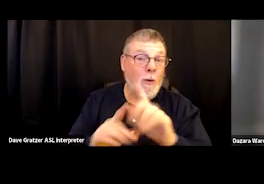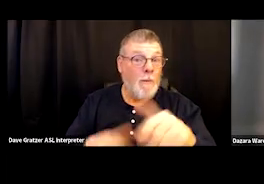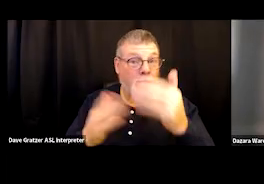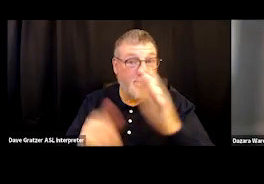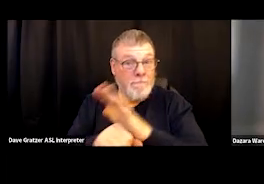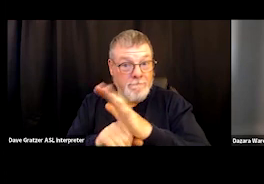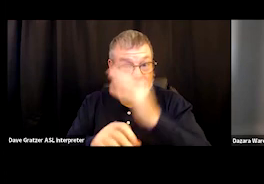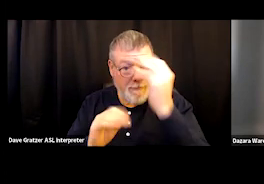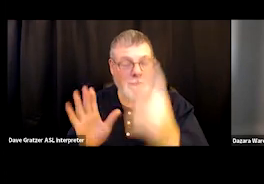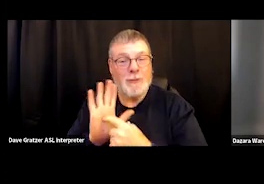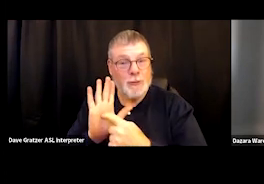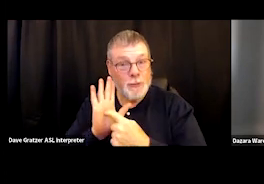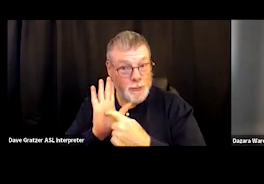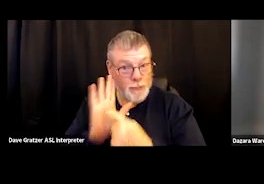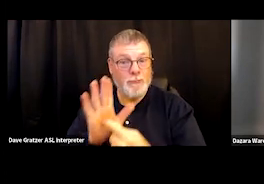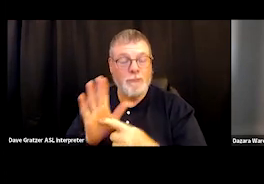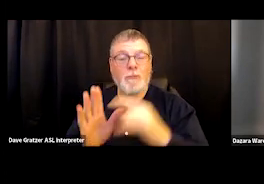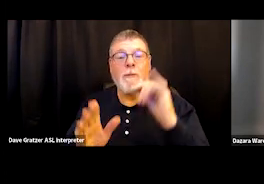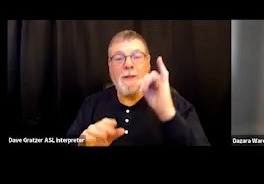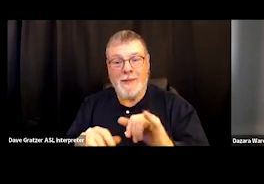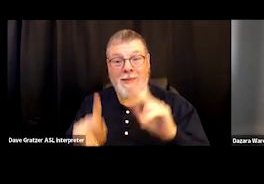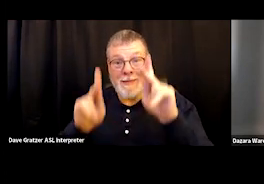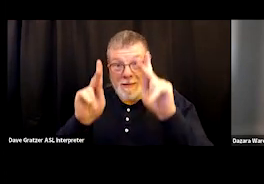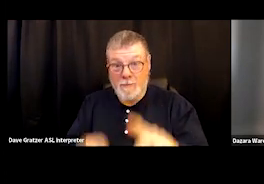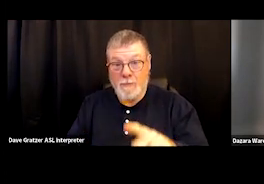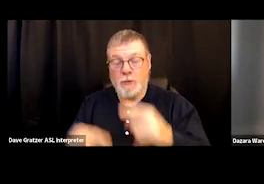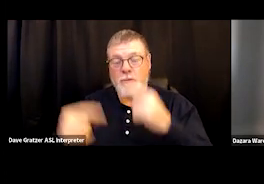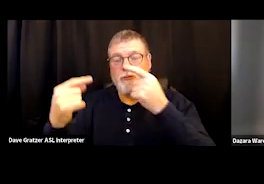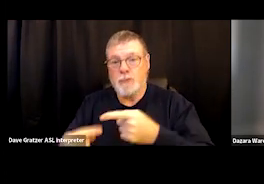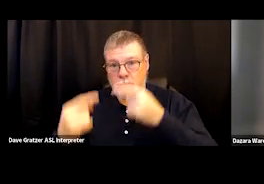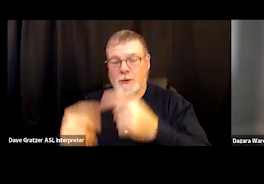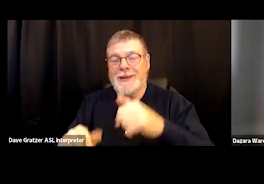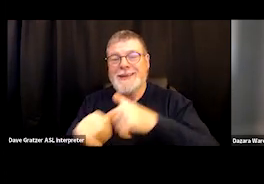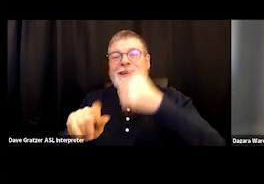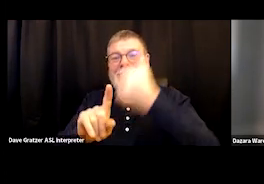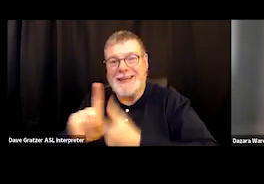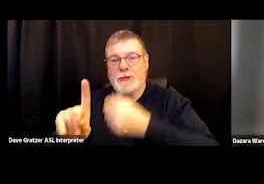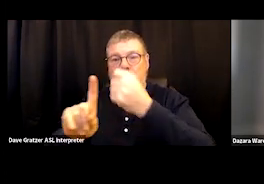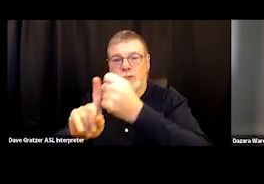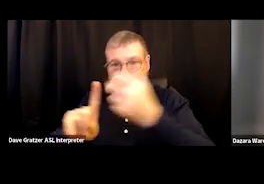to illustrate that the applicant's struggles in each one as a result of the symptoms